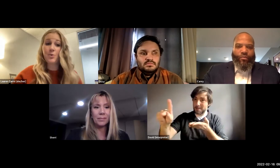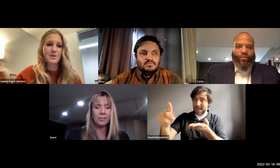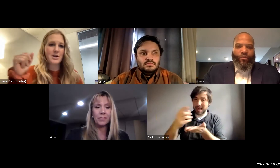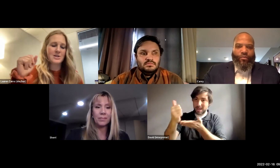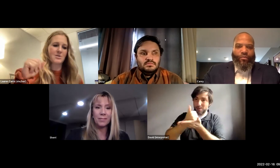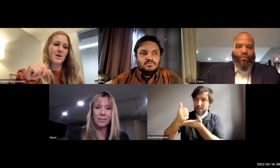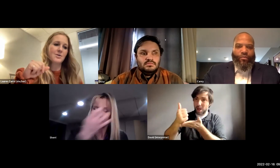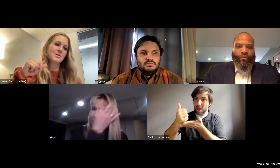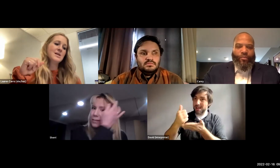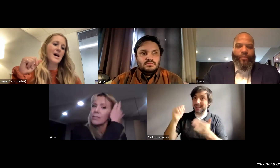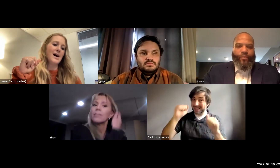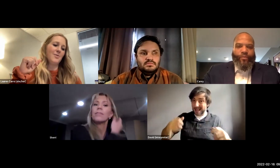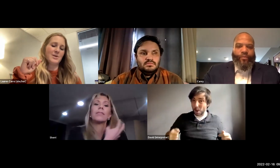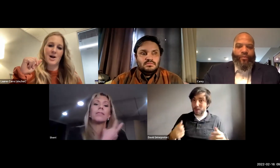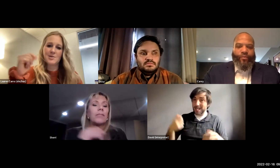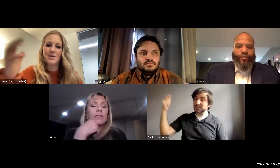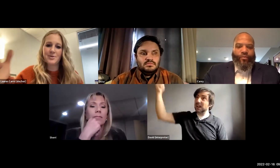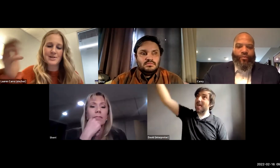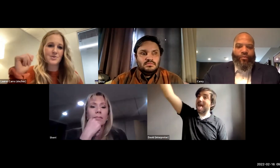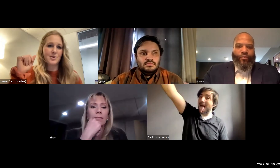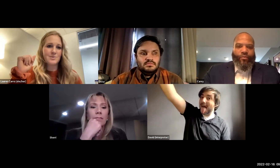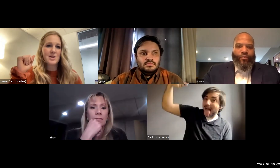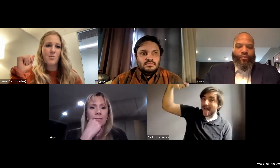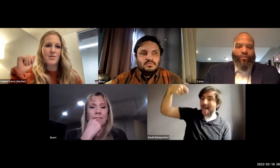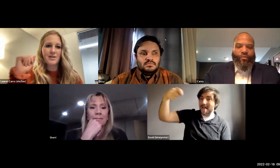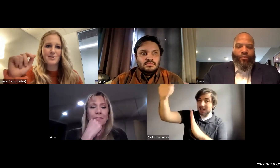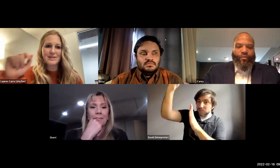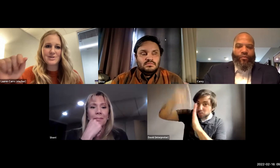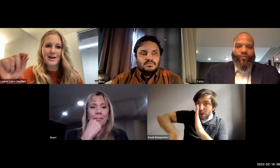a wheelchair get to those? We talk about the restrooms. One thing that stood out